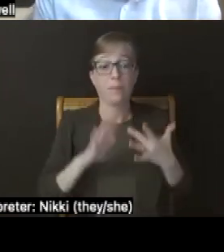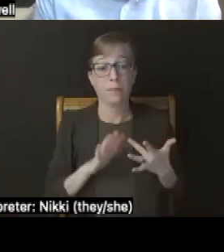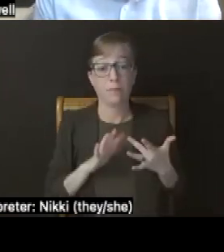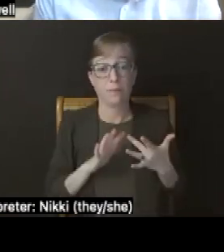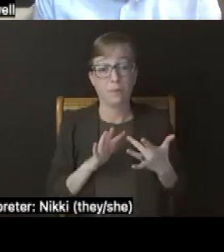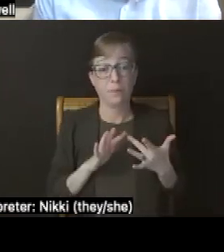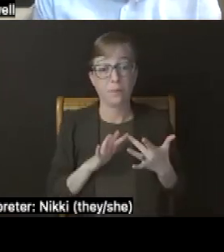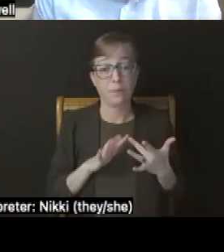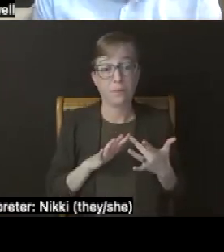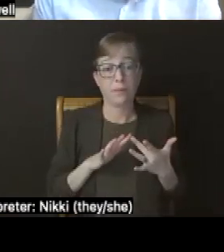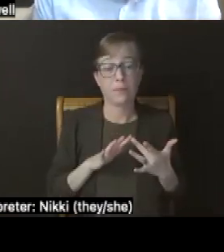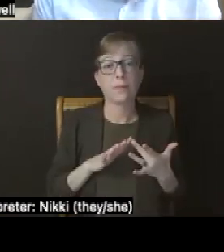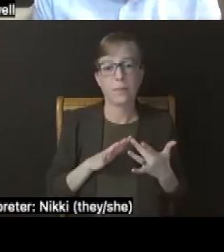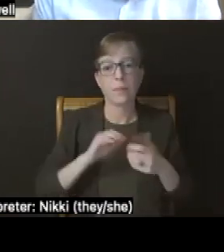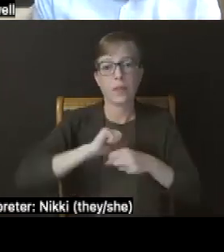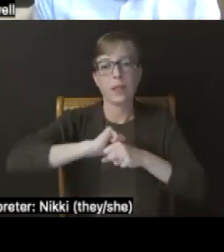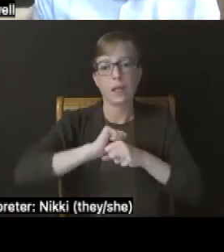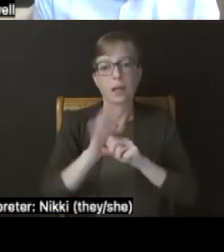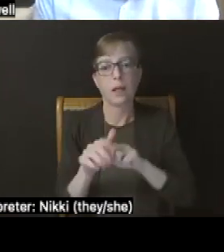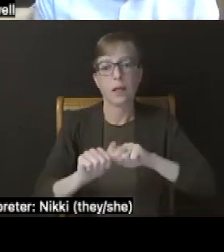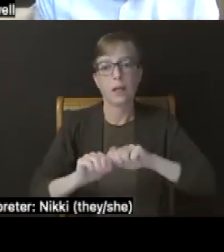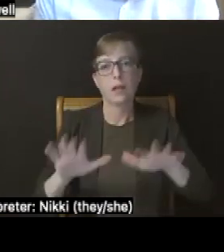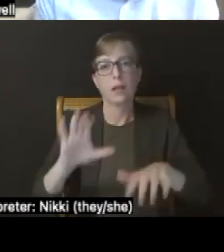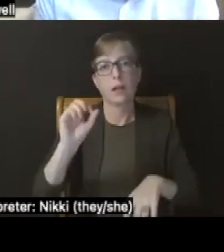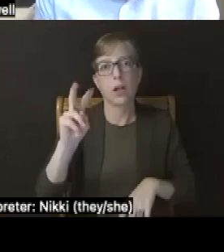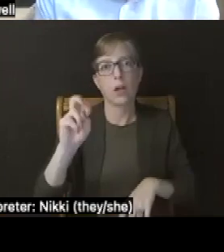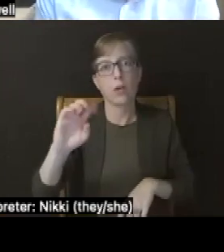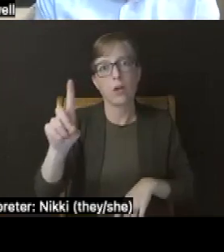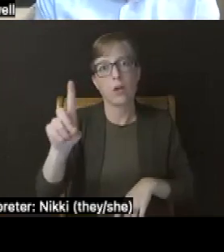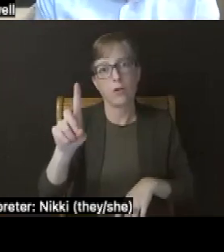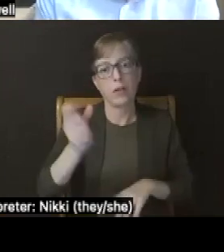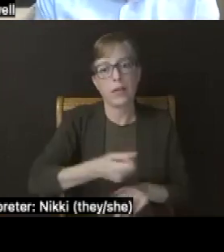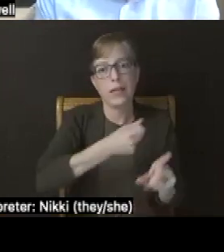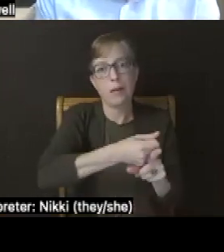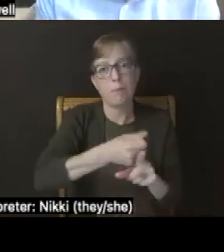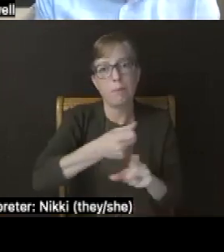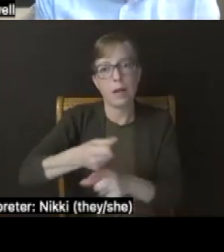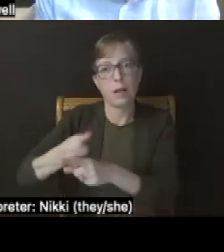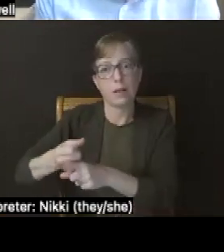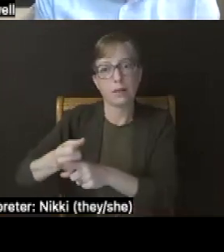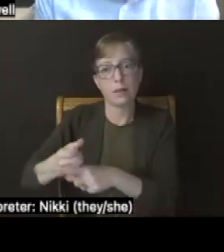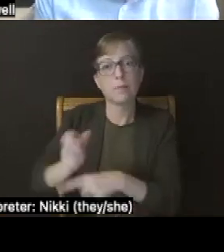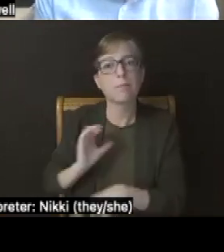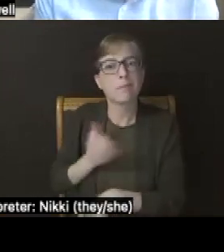Our center did some studies I want to share with you. But again, there's still a lot that